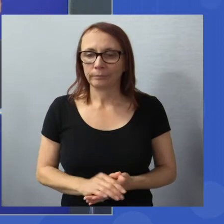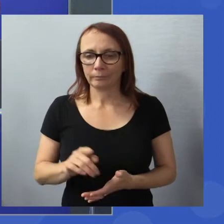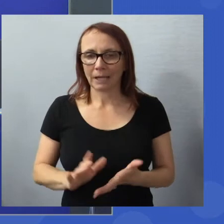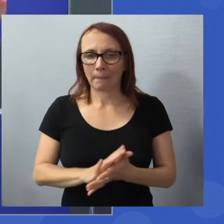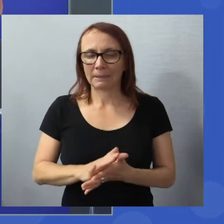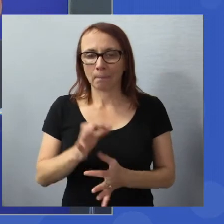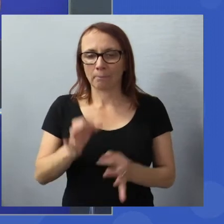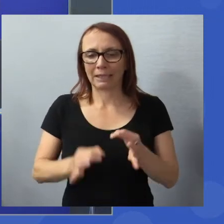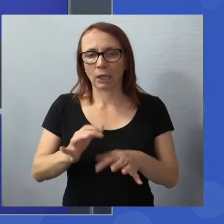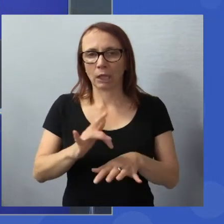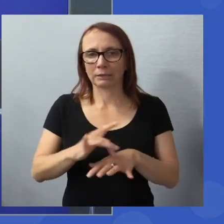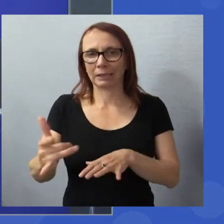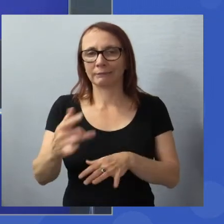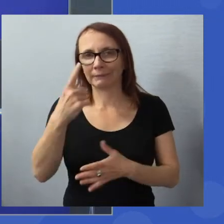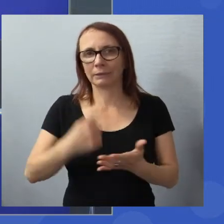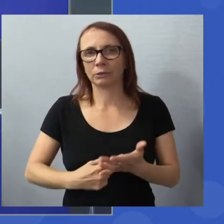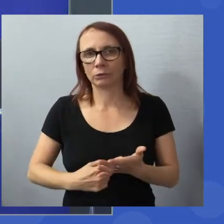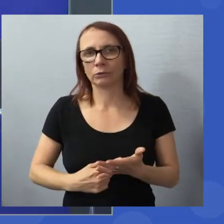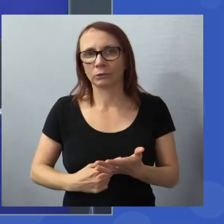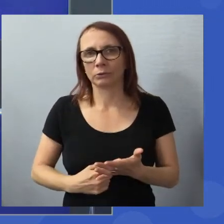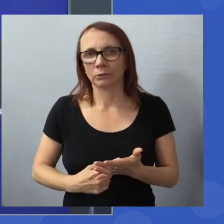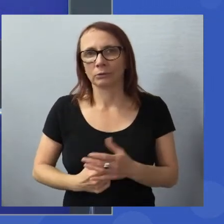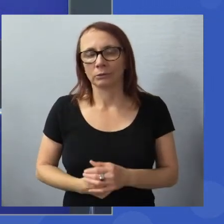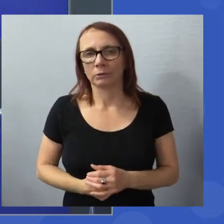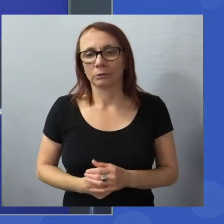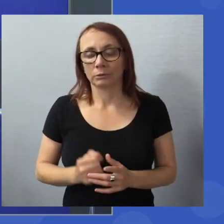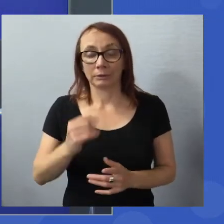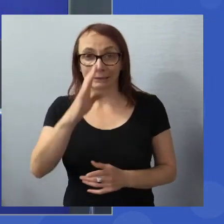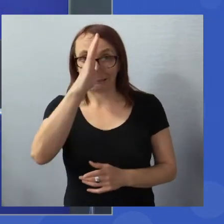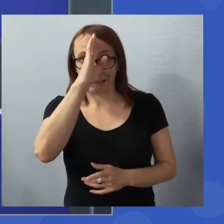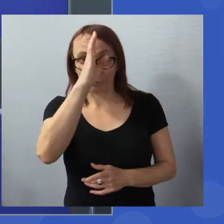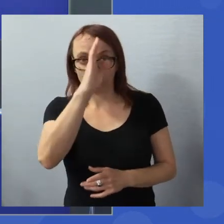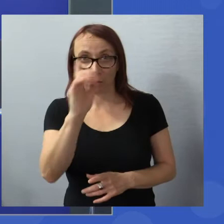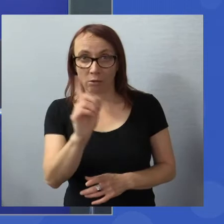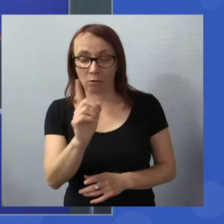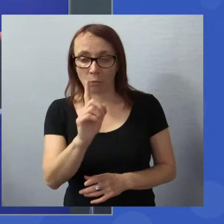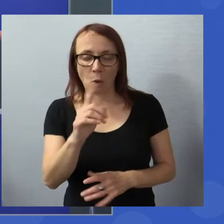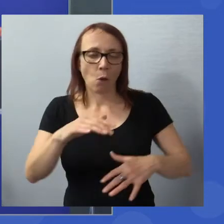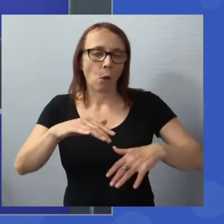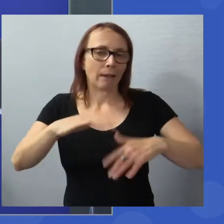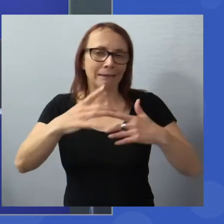position and they dangerous that whatever decision they make and they're